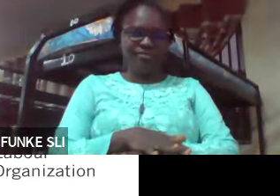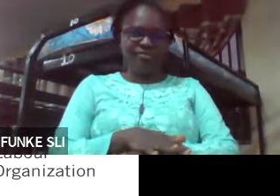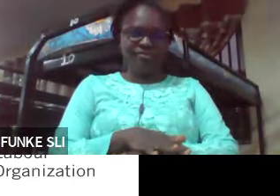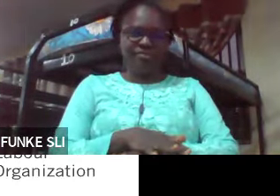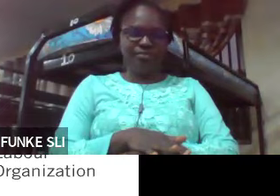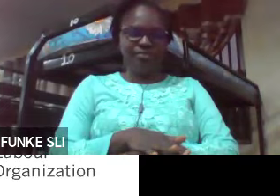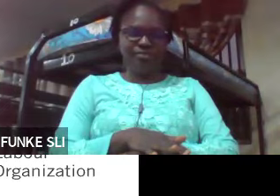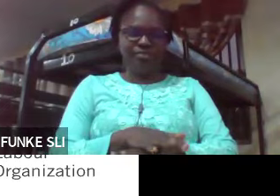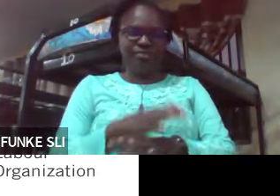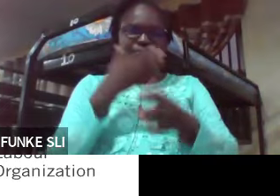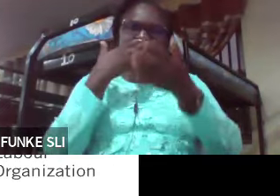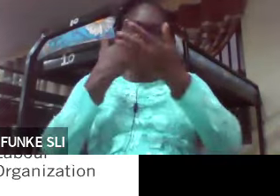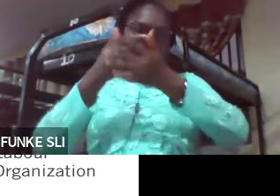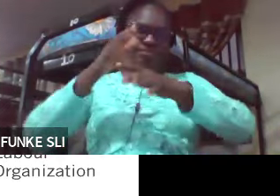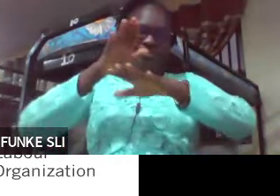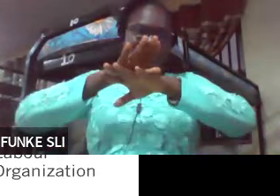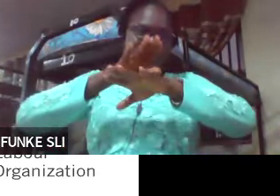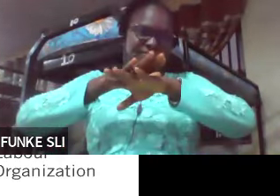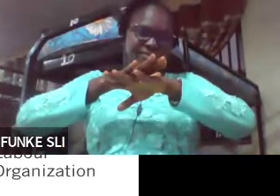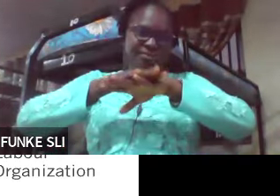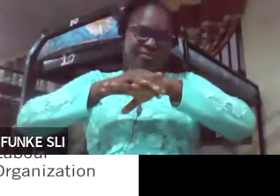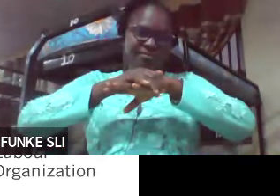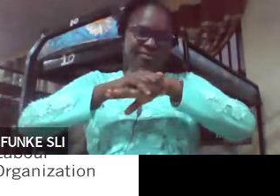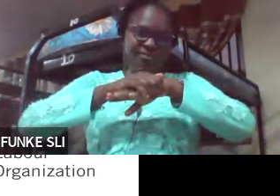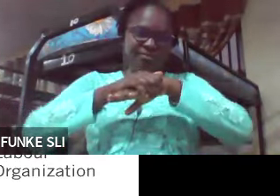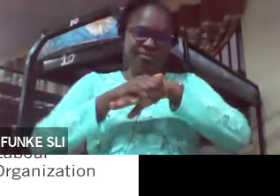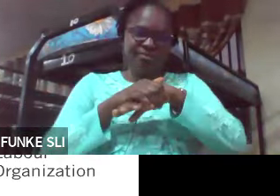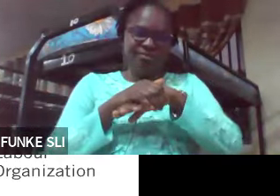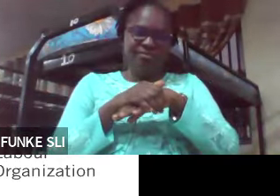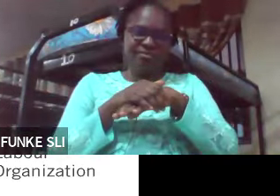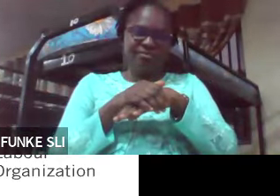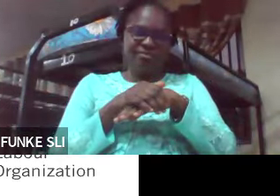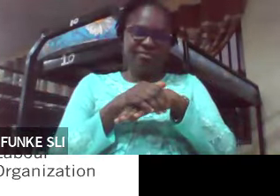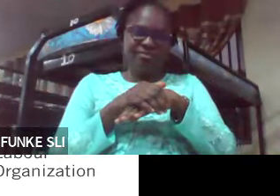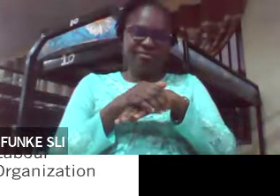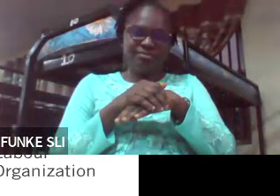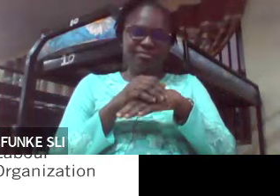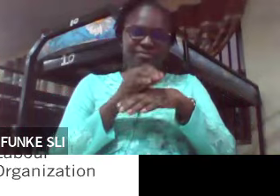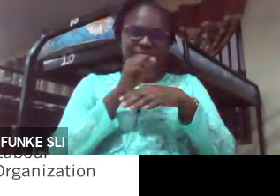Dotun Akinseinde: Hello! Good evening. Dotun Akinseinde: Yes, and it's good to see some very lovely faces.